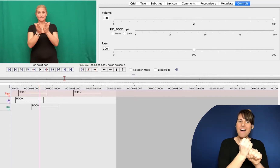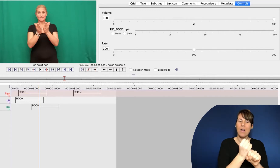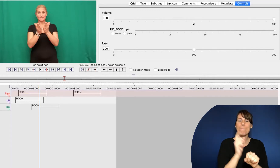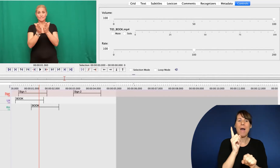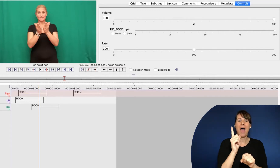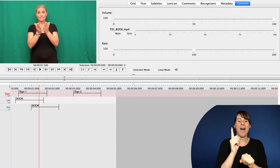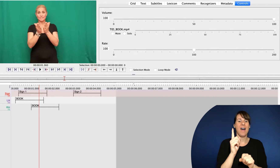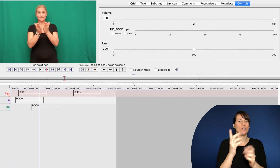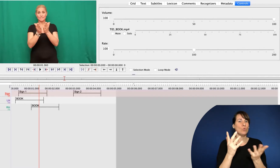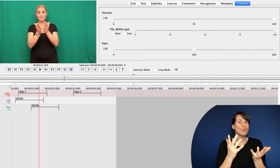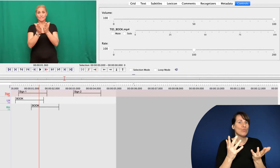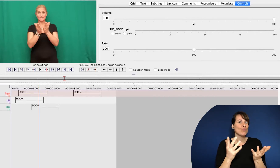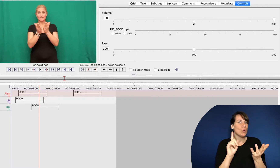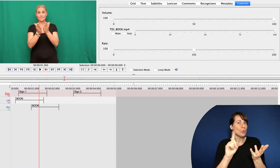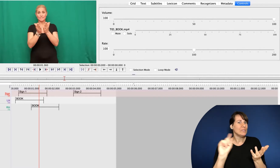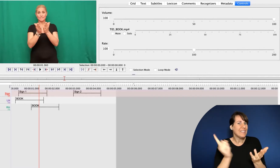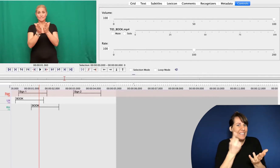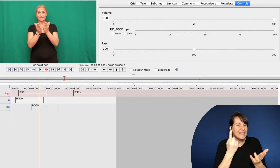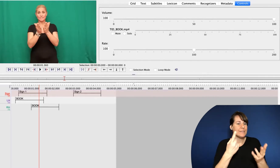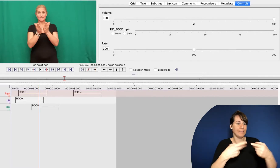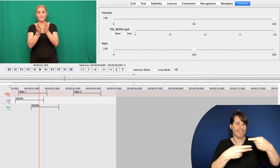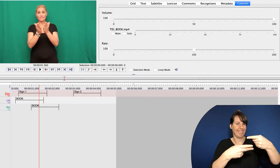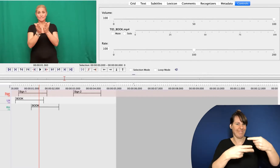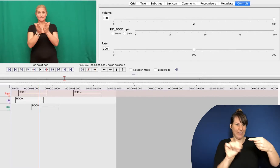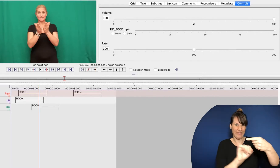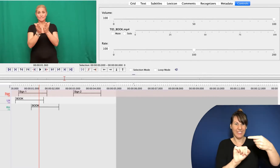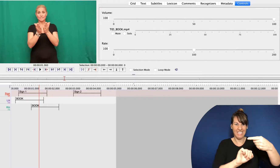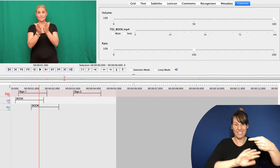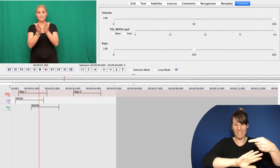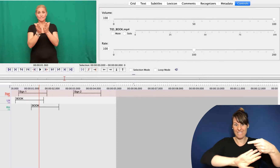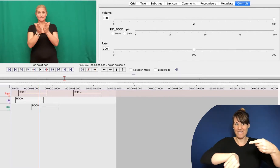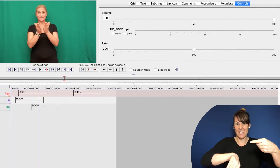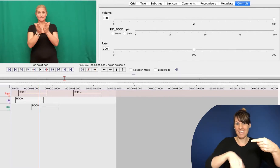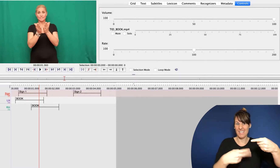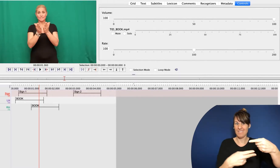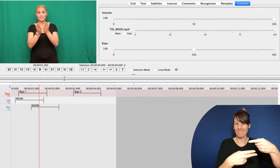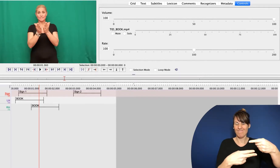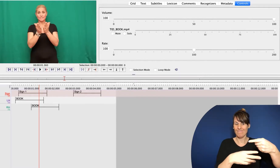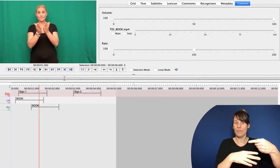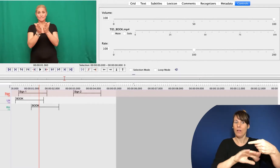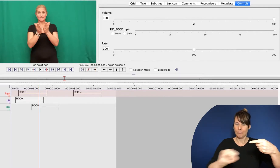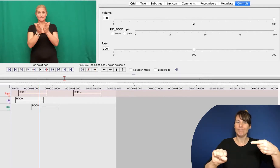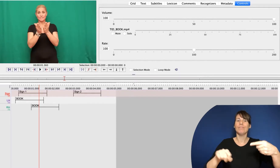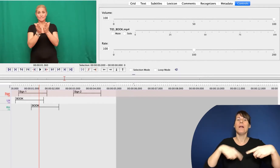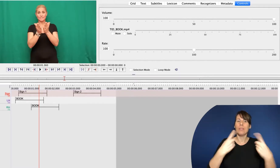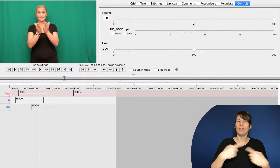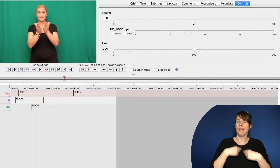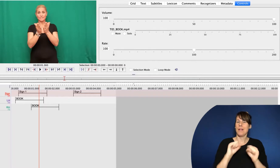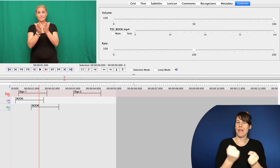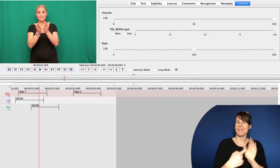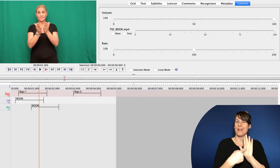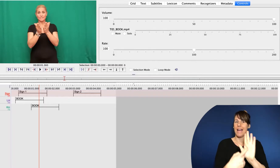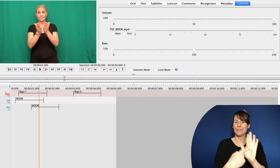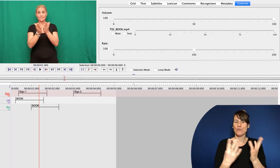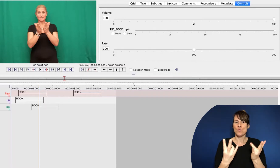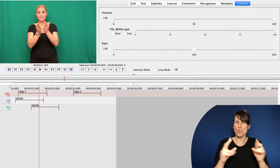Now I will show you how to create tiers with hierarchical relationships.